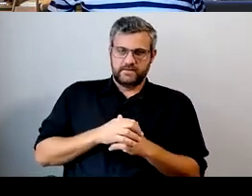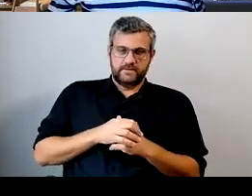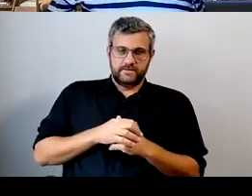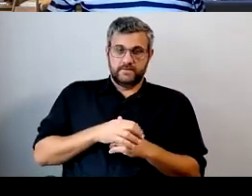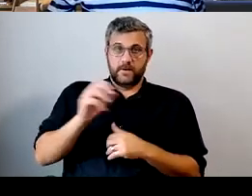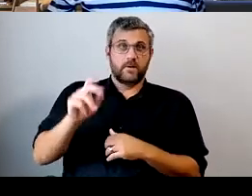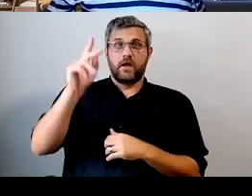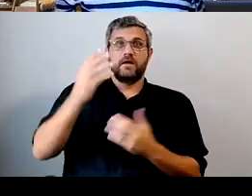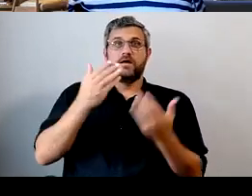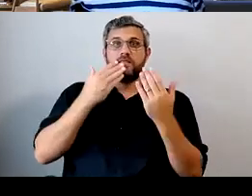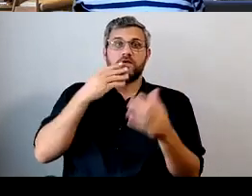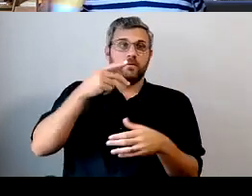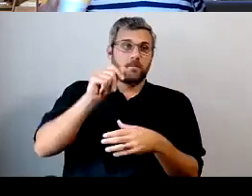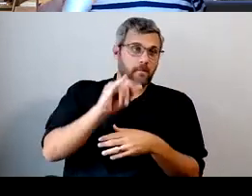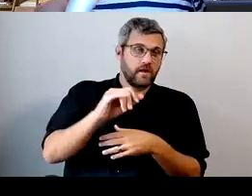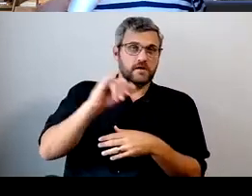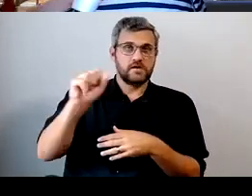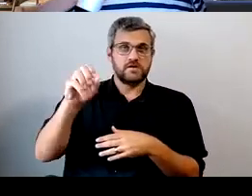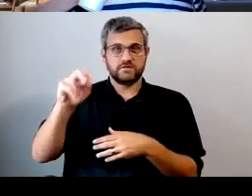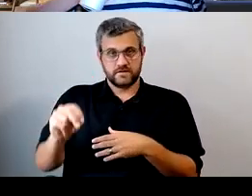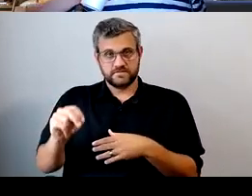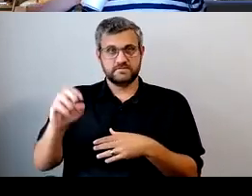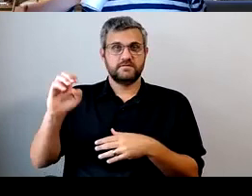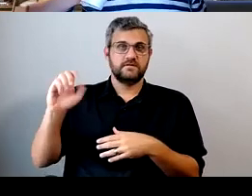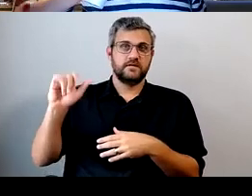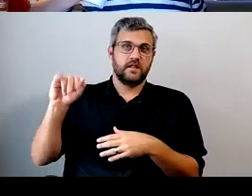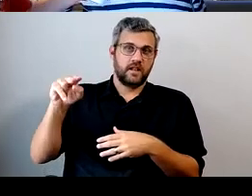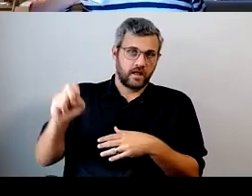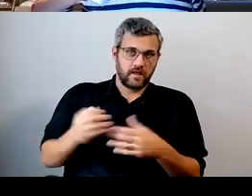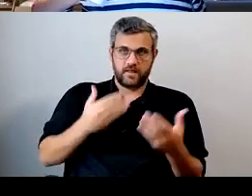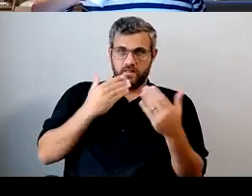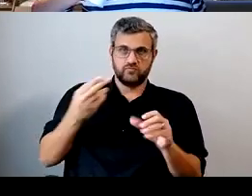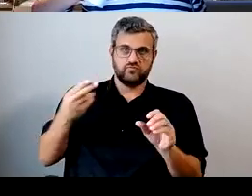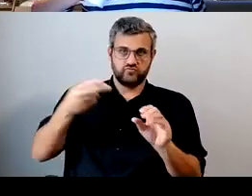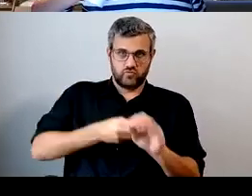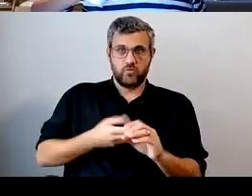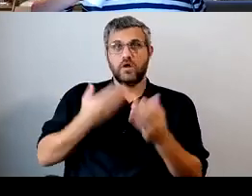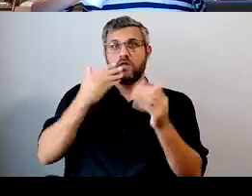Thank you, Patti. Thank you, Jason. Thank you, Elaine for being here. Thanks everybody for joining us.